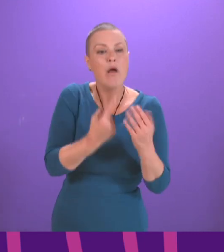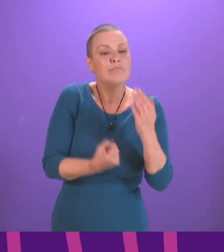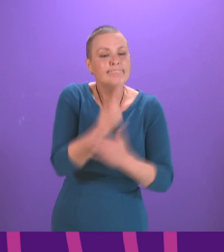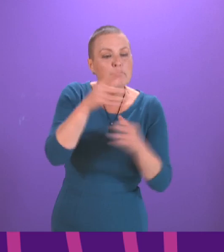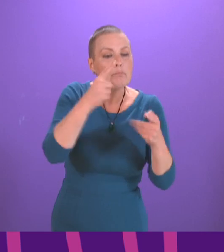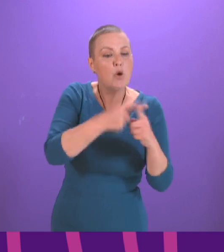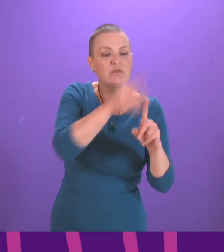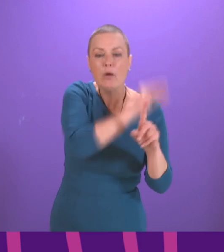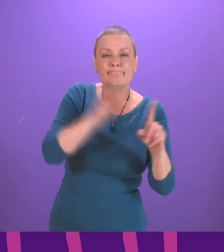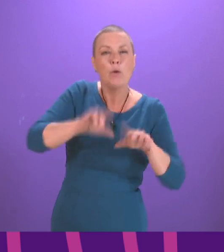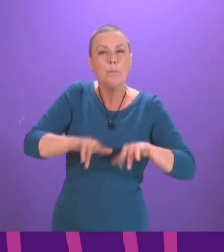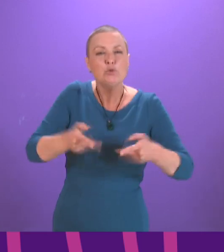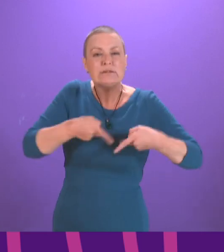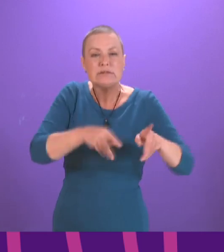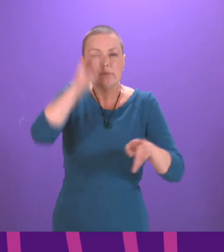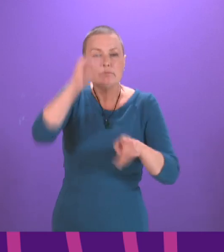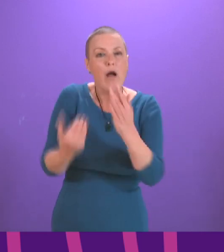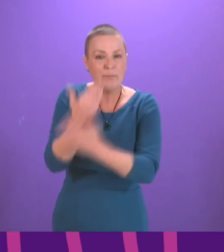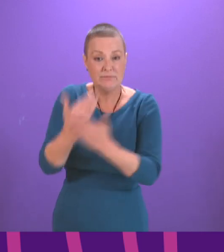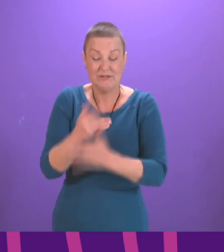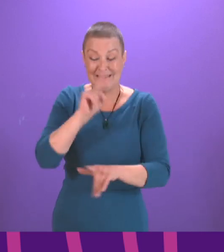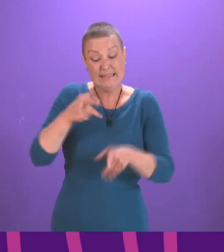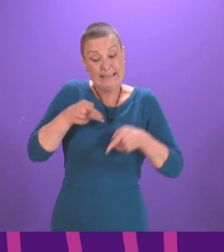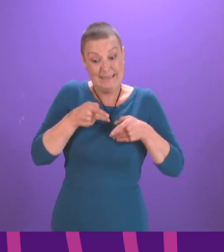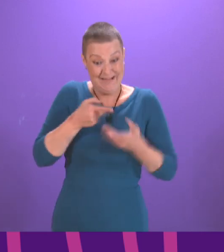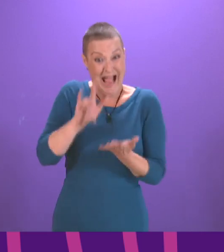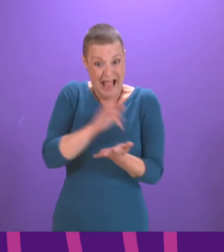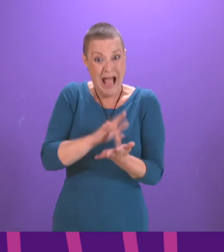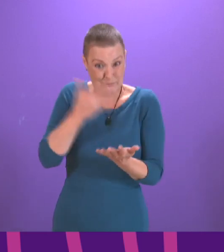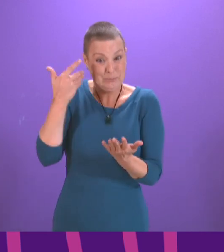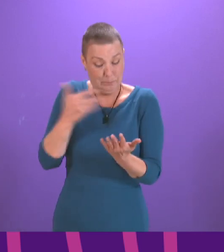system has been under pressure in recent weeks due to the increasing volume of index cases,